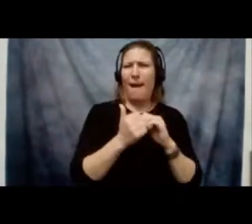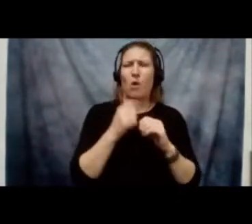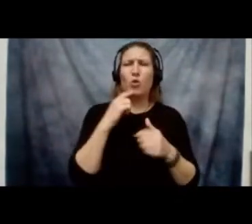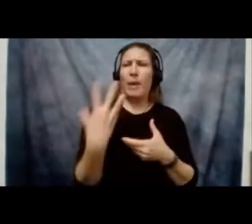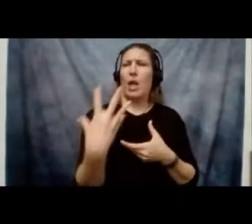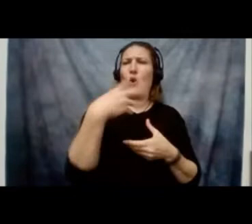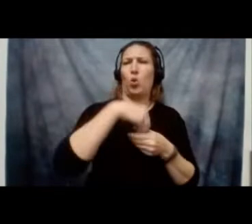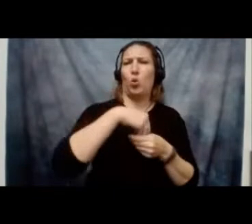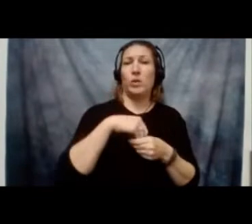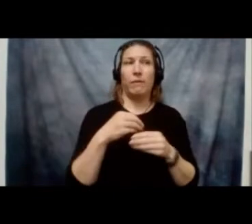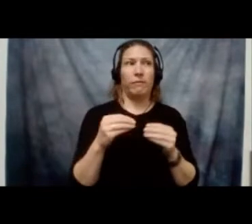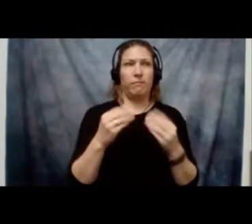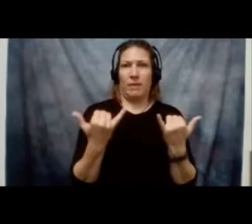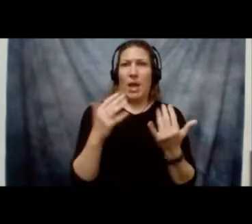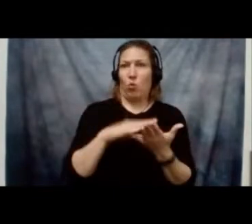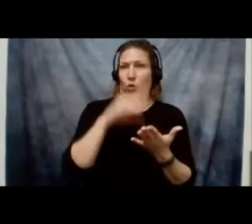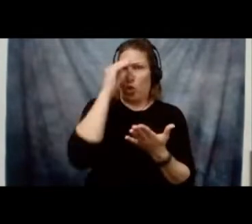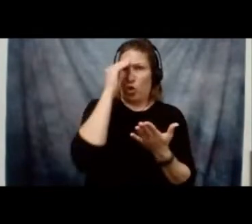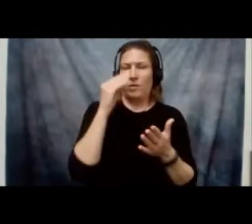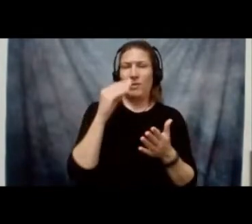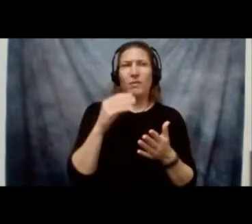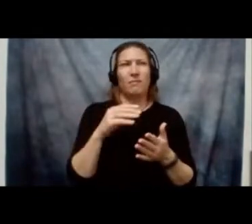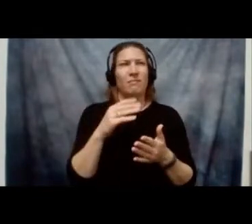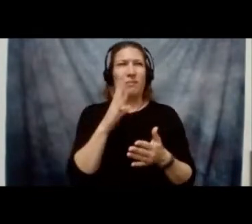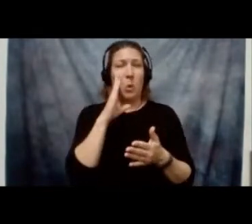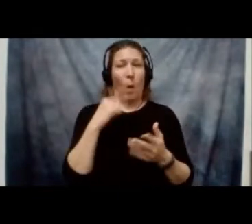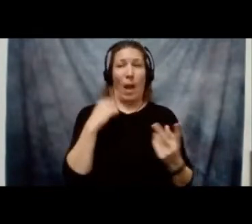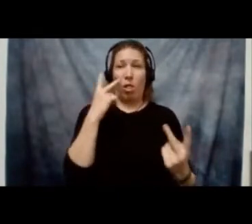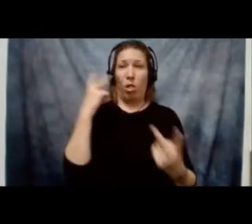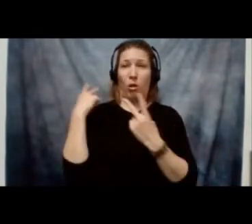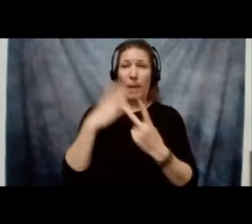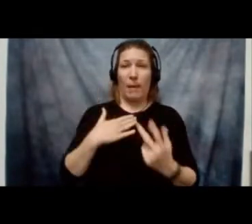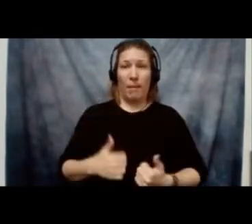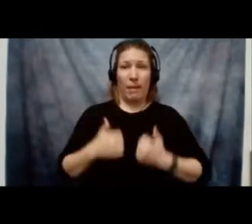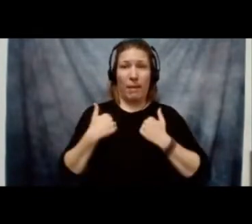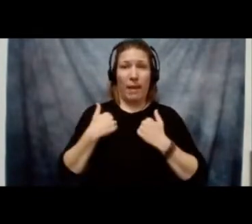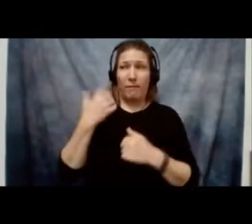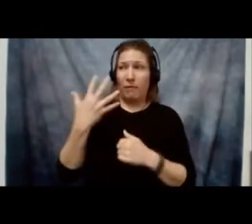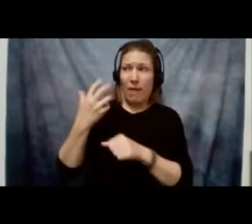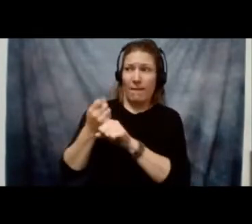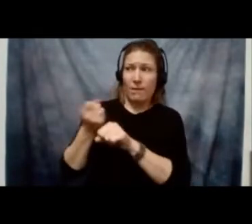ten years ago two years ago and i'm but i'm learning and i'm always learning and